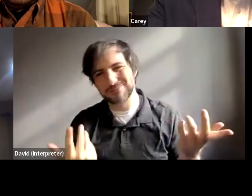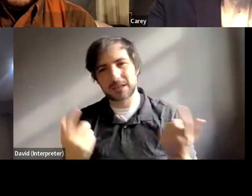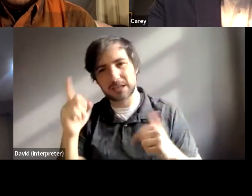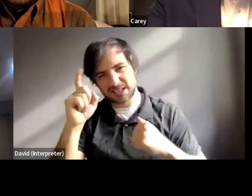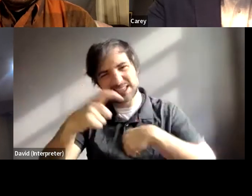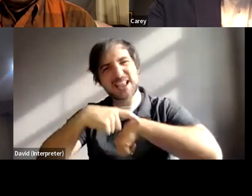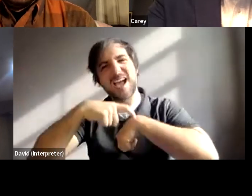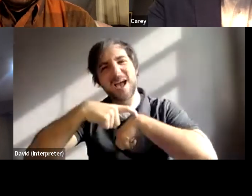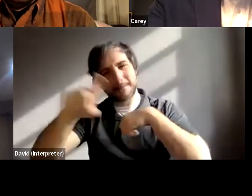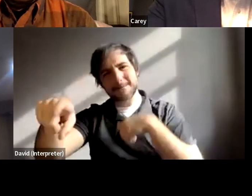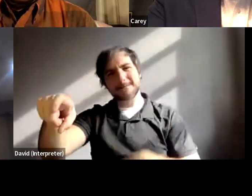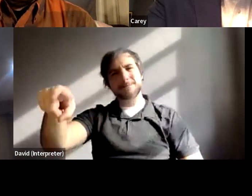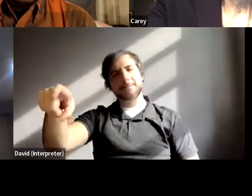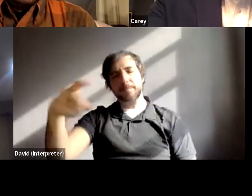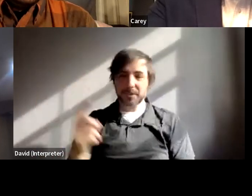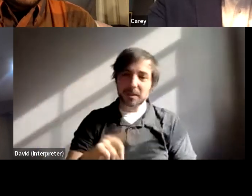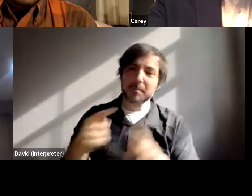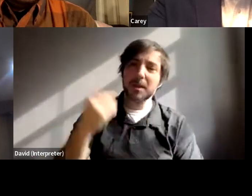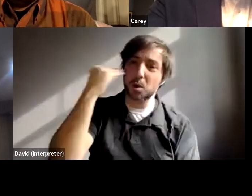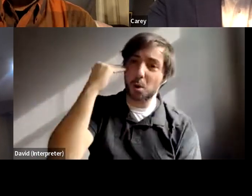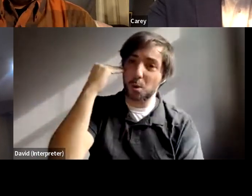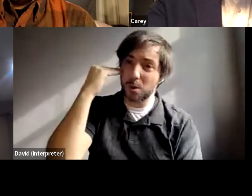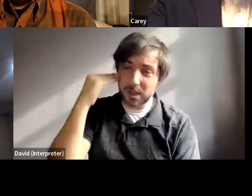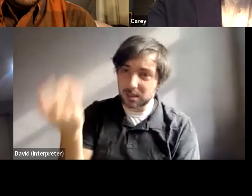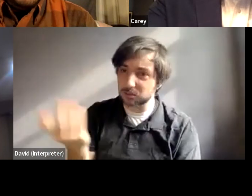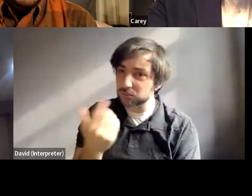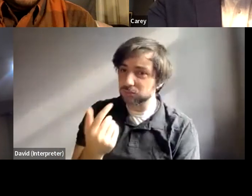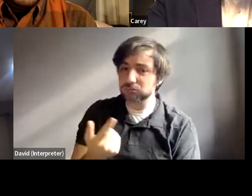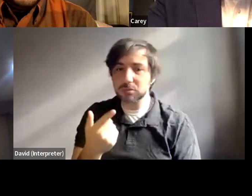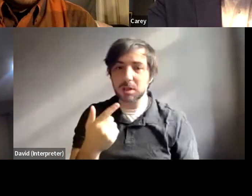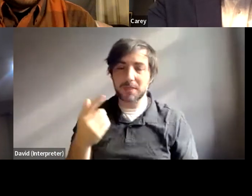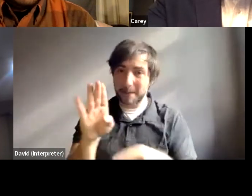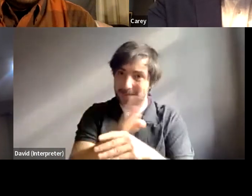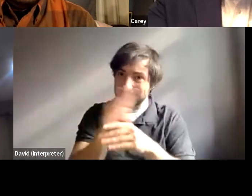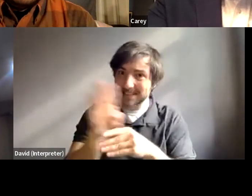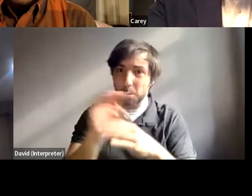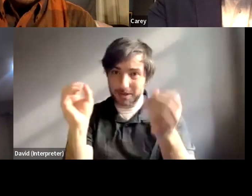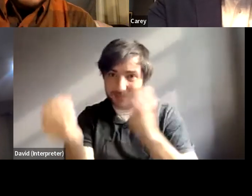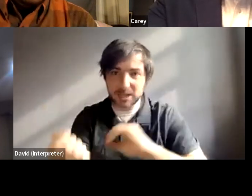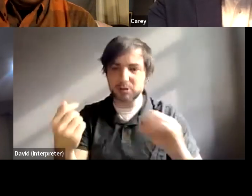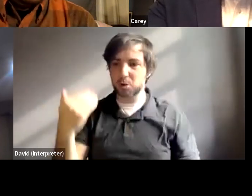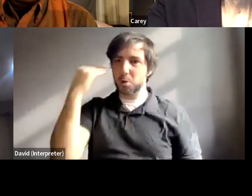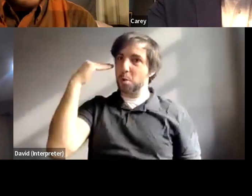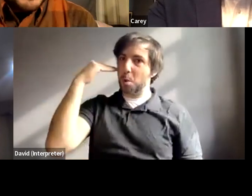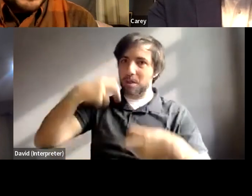that they are cognizant of it, trying to make the step s, for some people it may not be fast enough